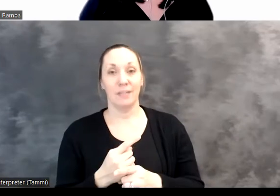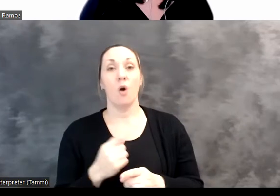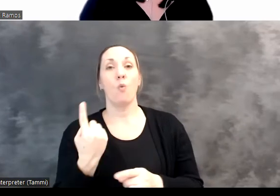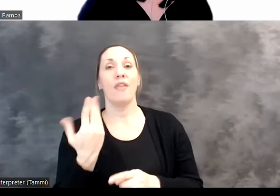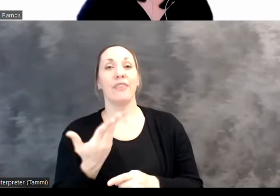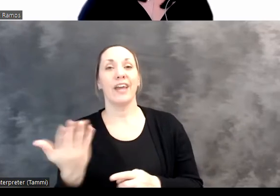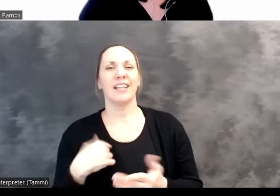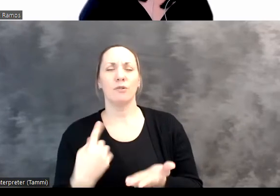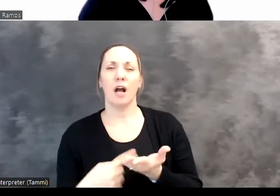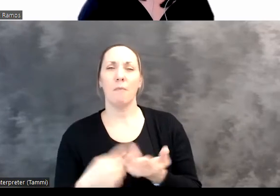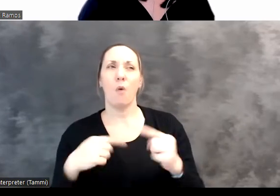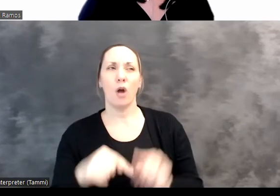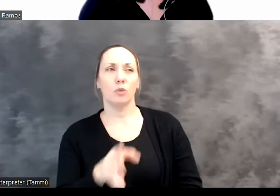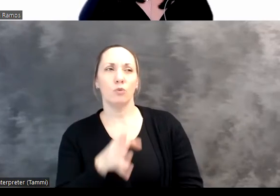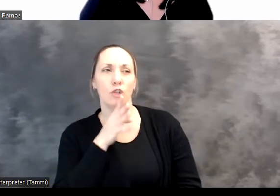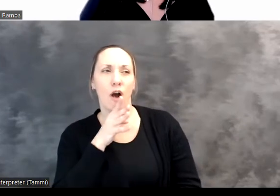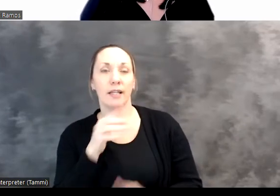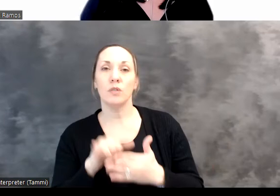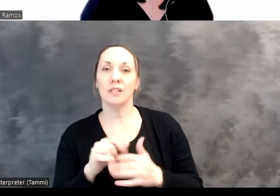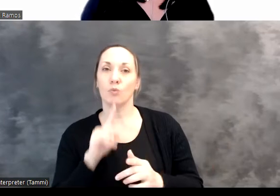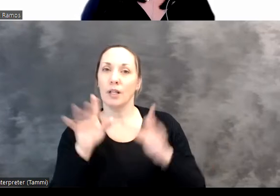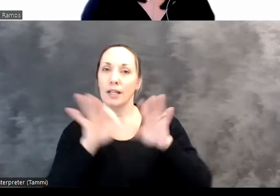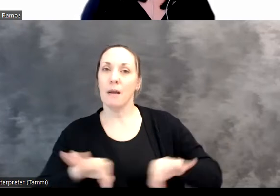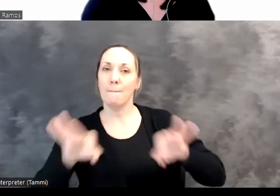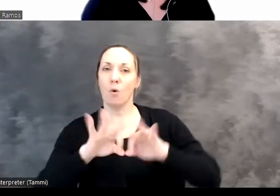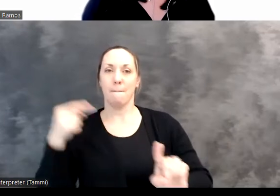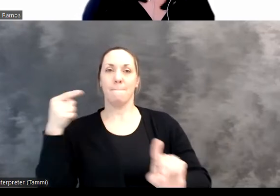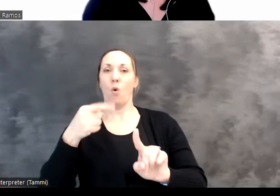that's very -- so much there that we could dig into, Tim.